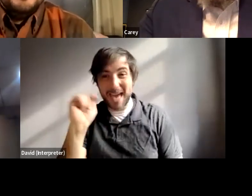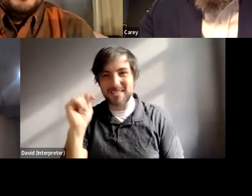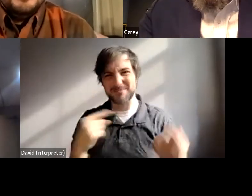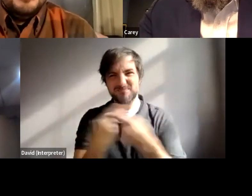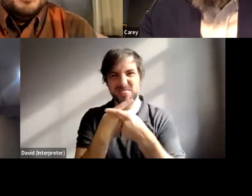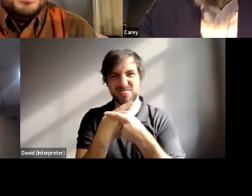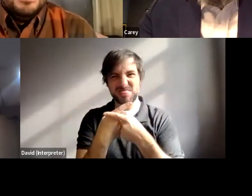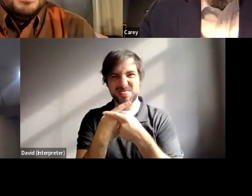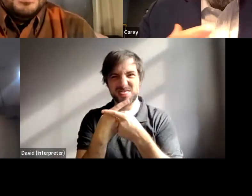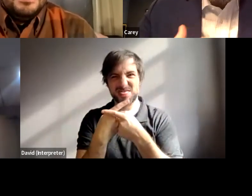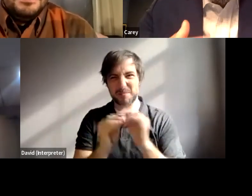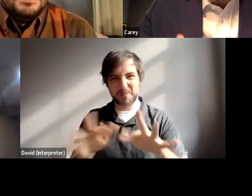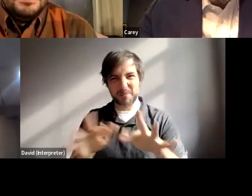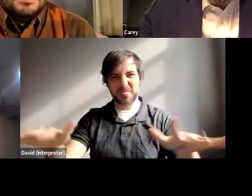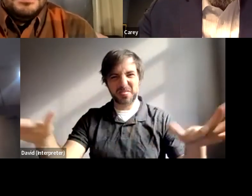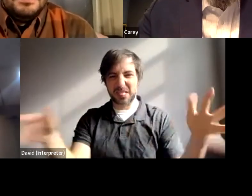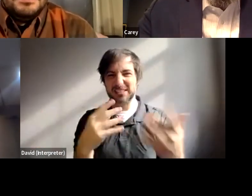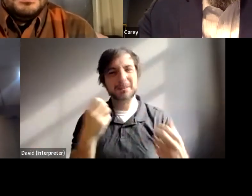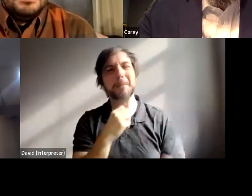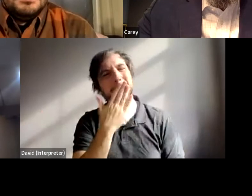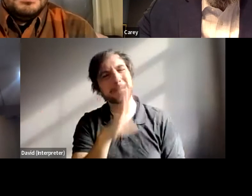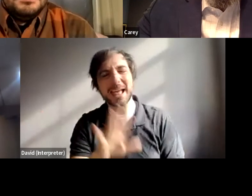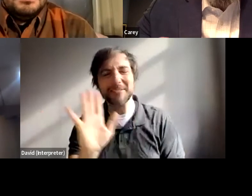. It seems to me that the main thing that needs to